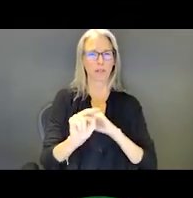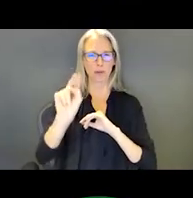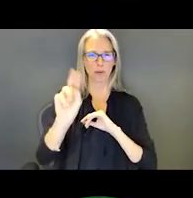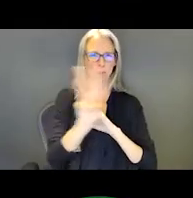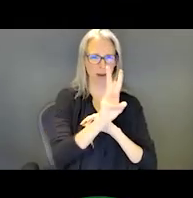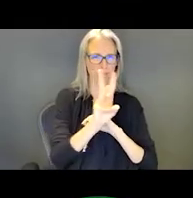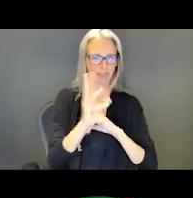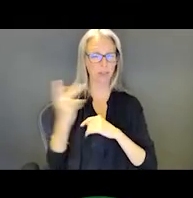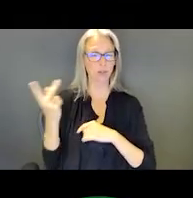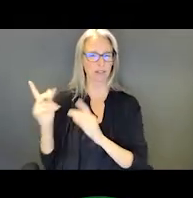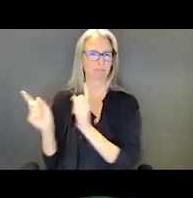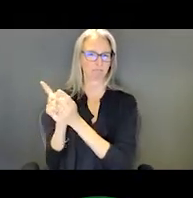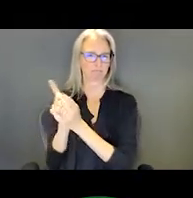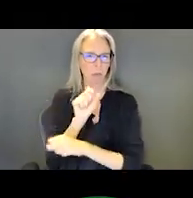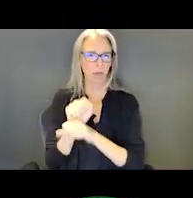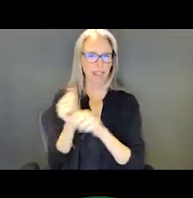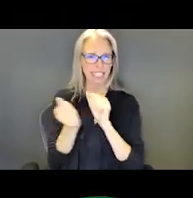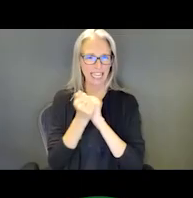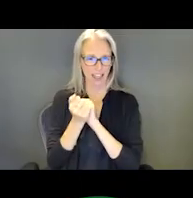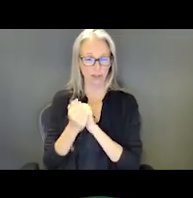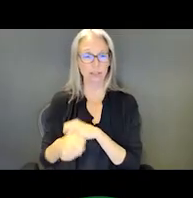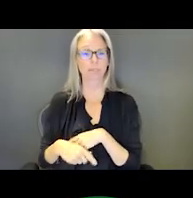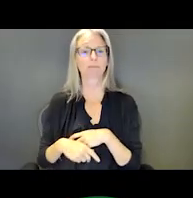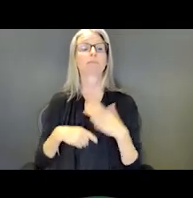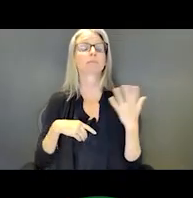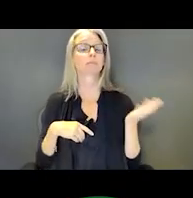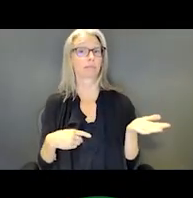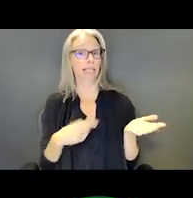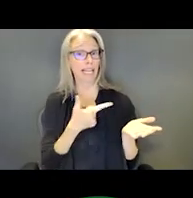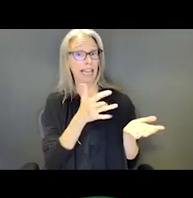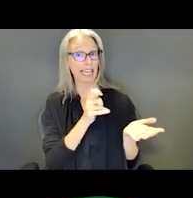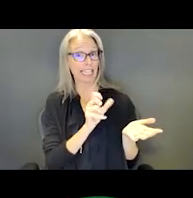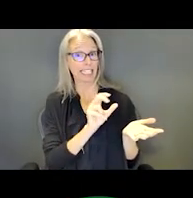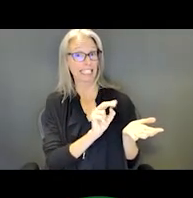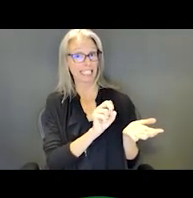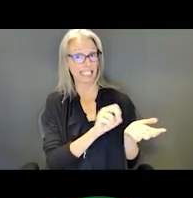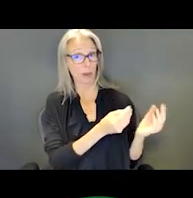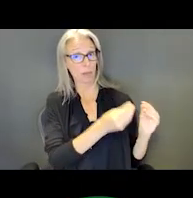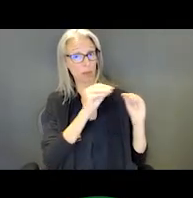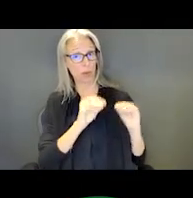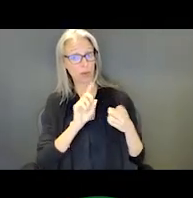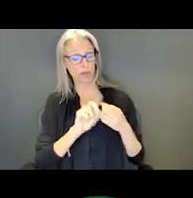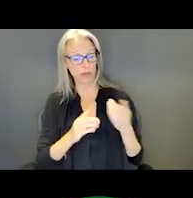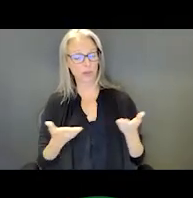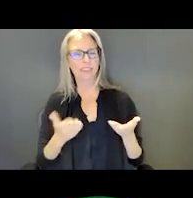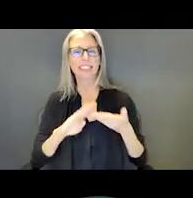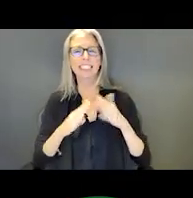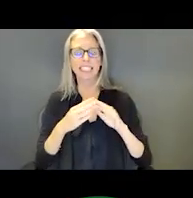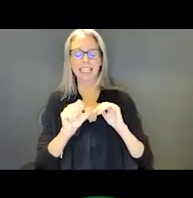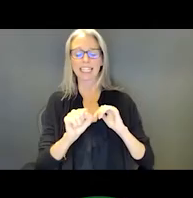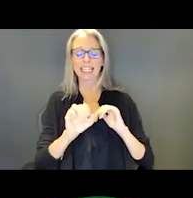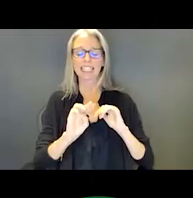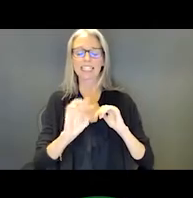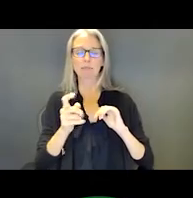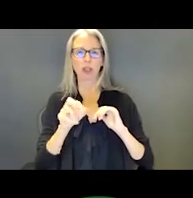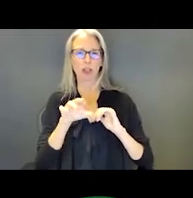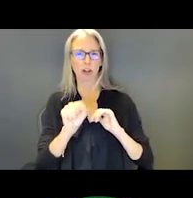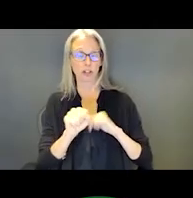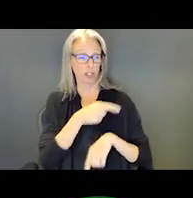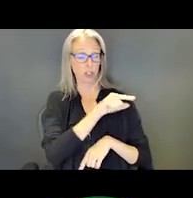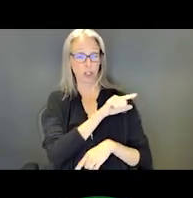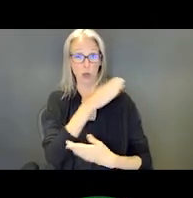I'm a professional advocate. And have been for almost long time, over 45 years. And I